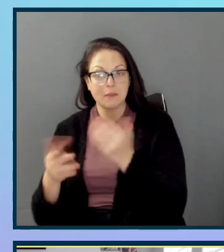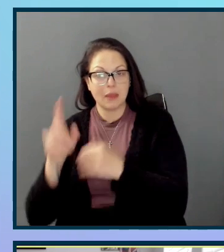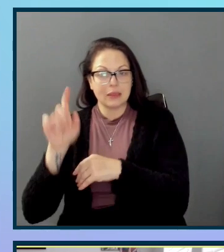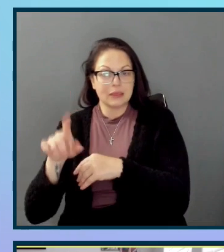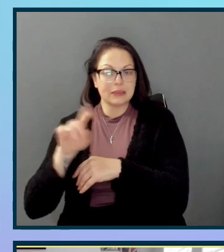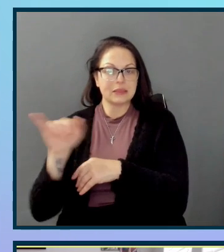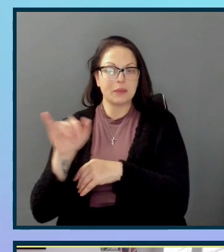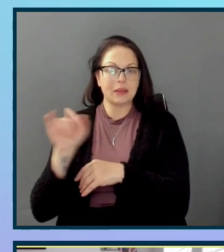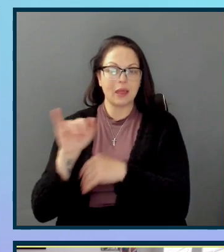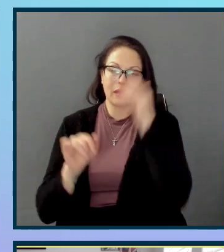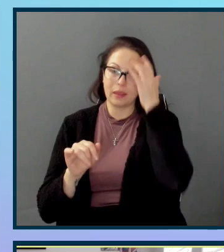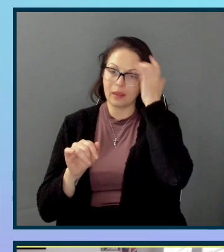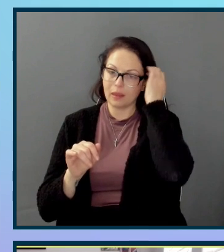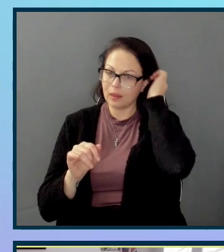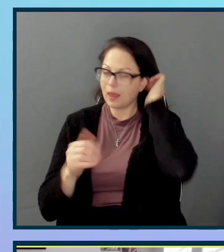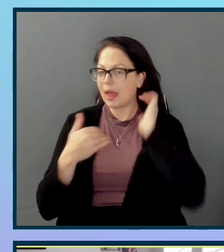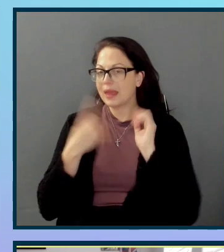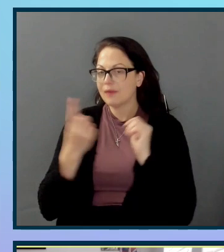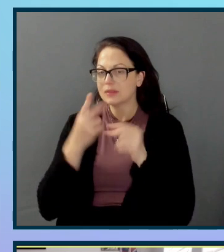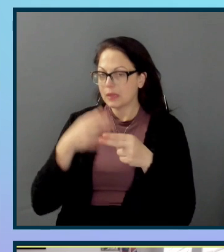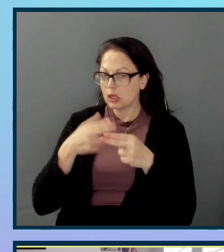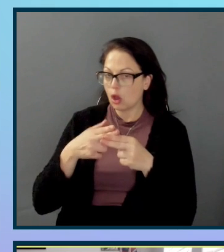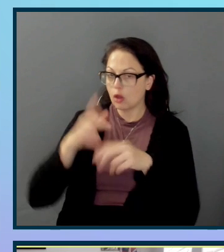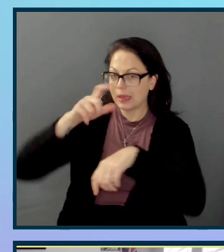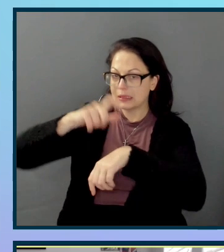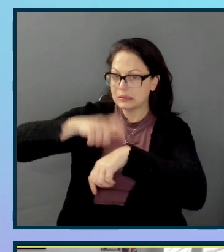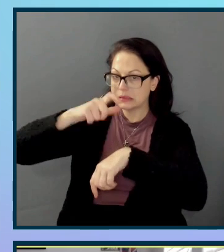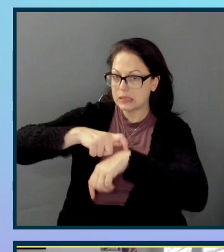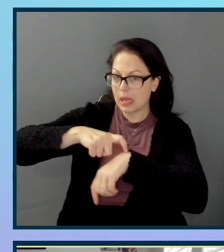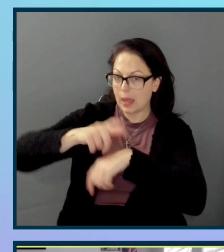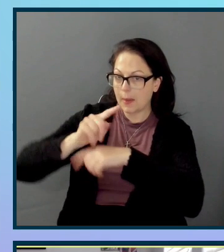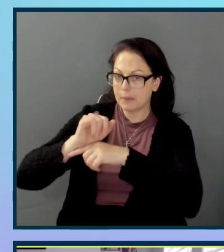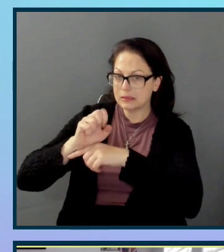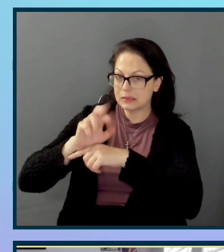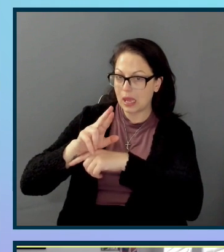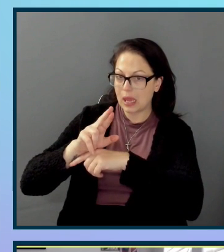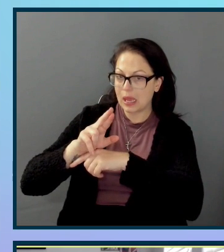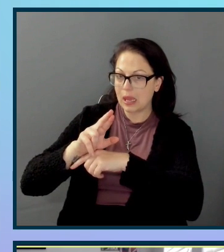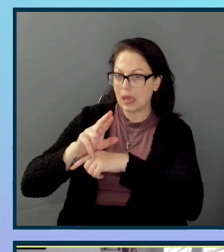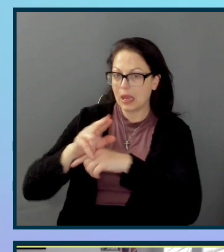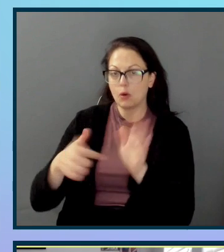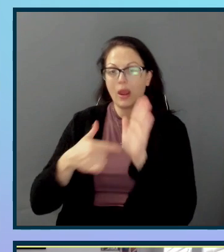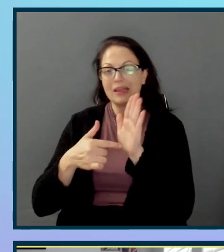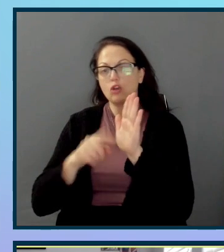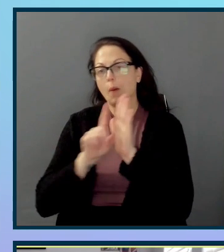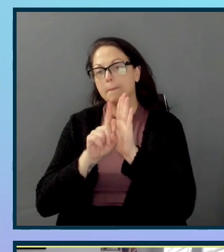like I have this thing called a time timer, and it's a visual representation of how much time is left.